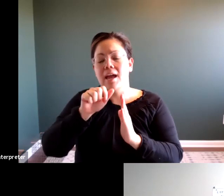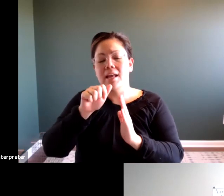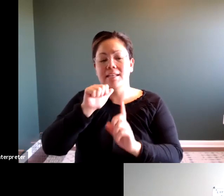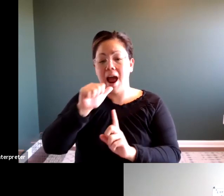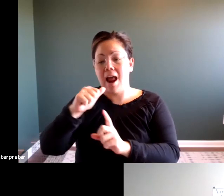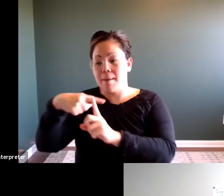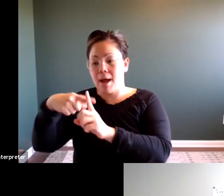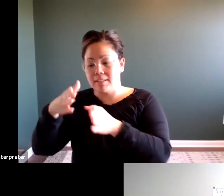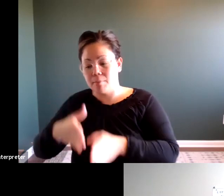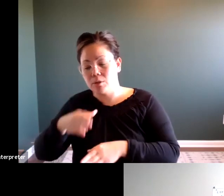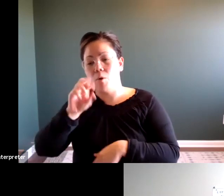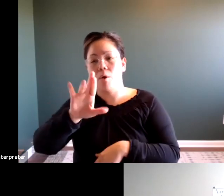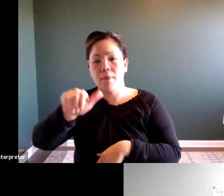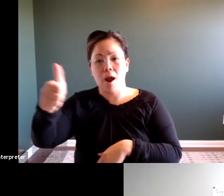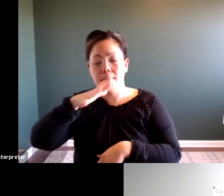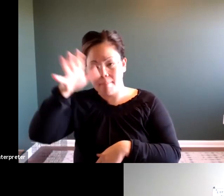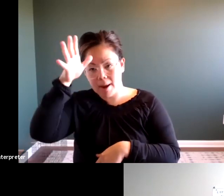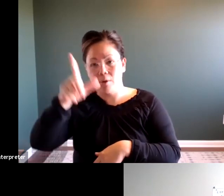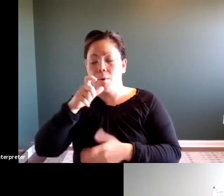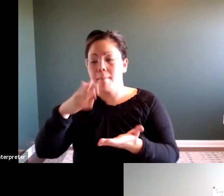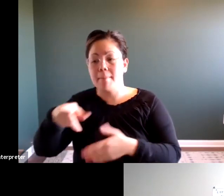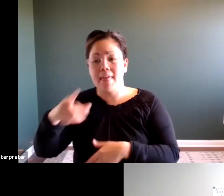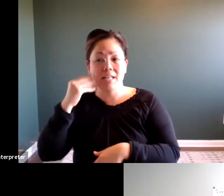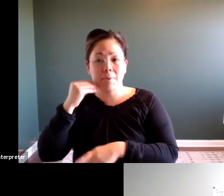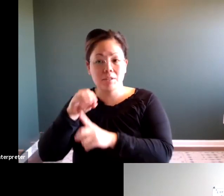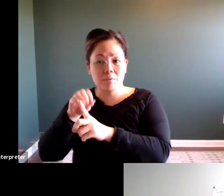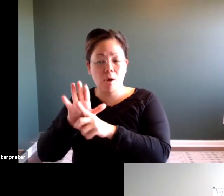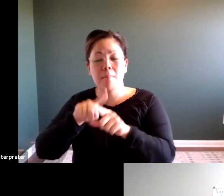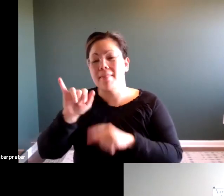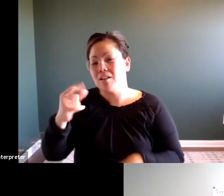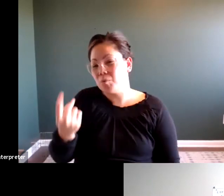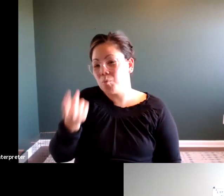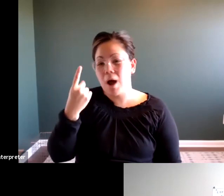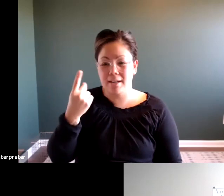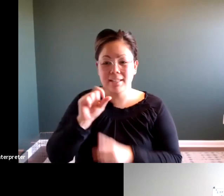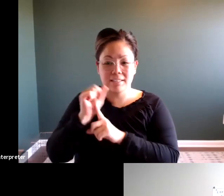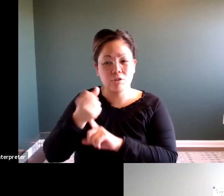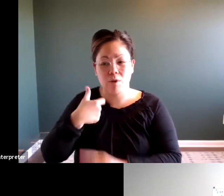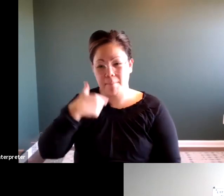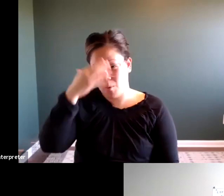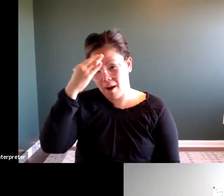or their parents who might be the exposure but that's really the one instance that I'm aware of.